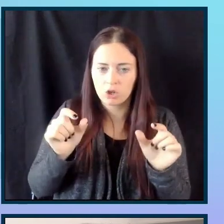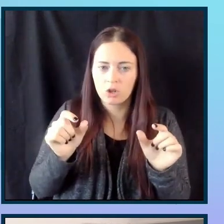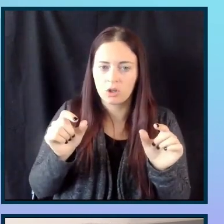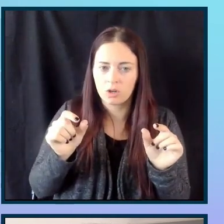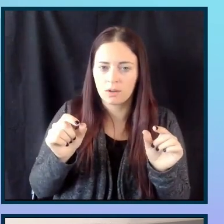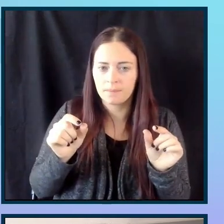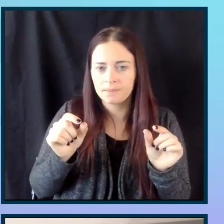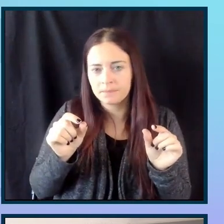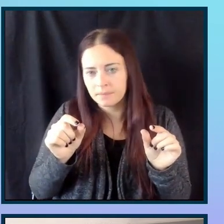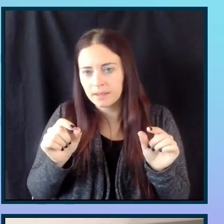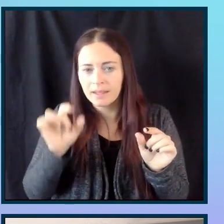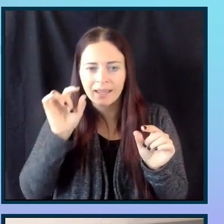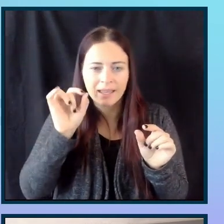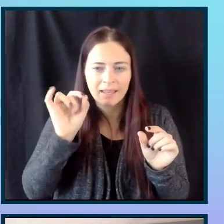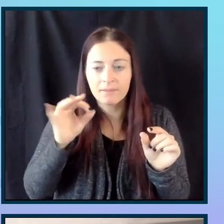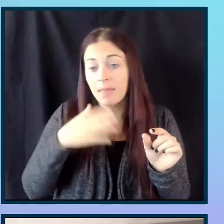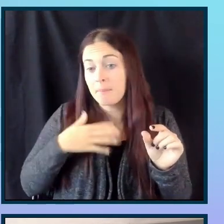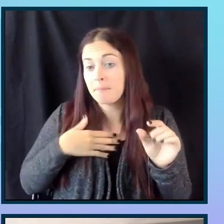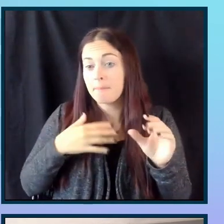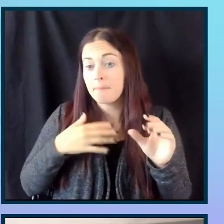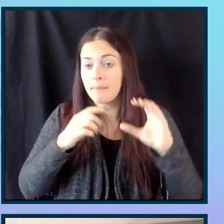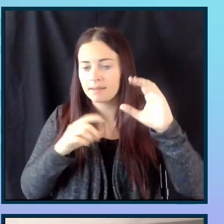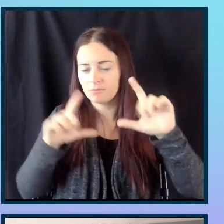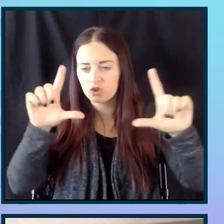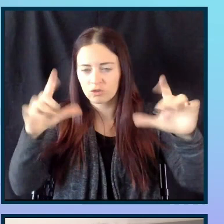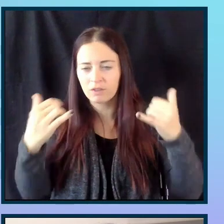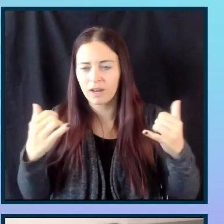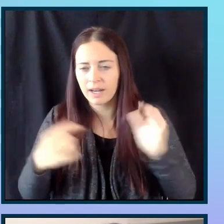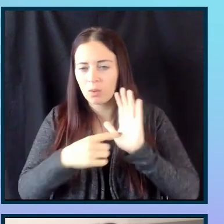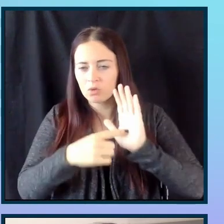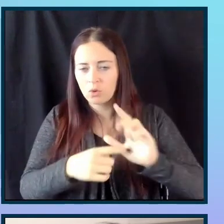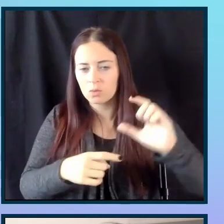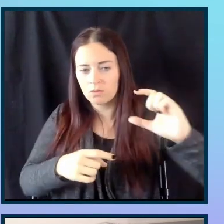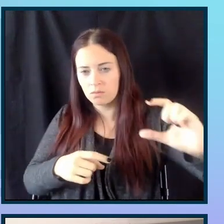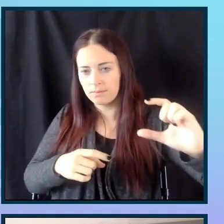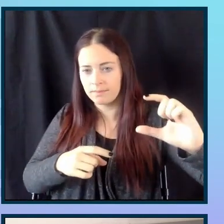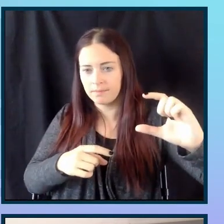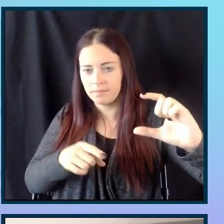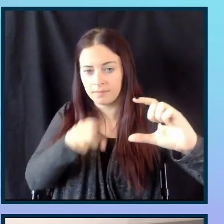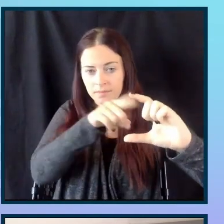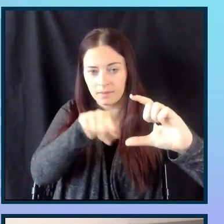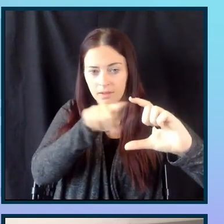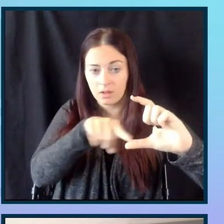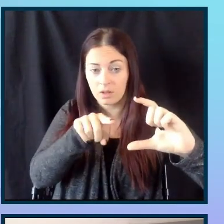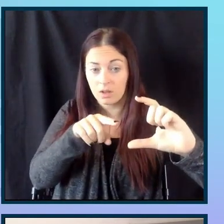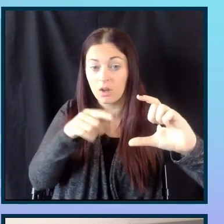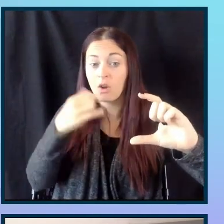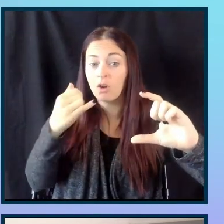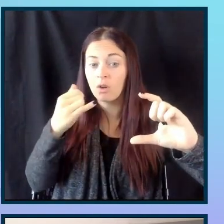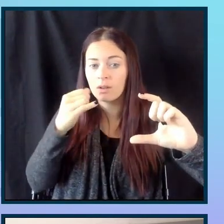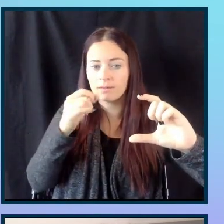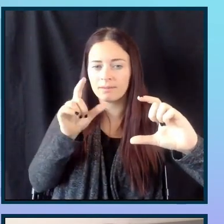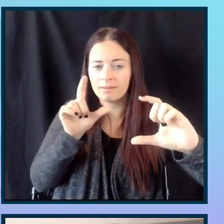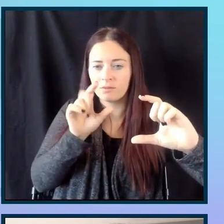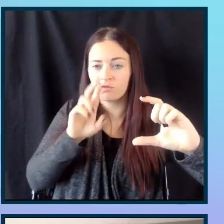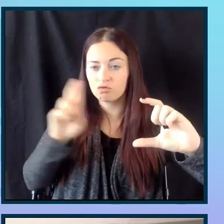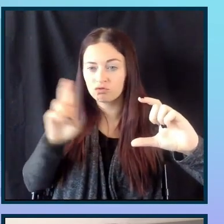is a rounded button where you, as long as you draw a one CSS pixel thick border